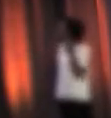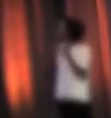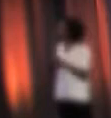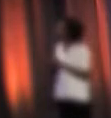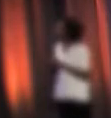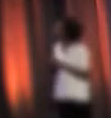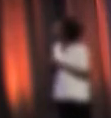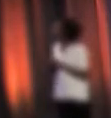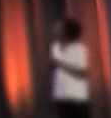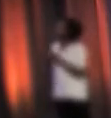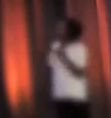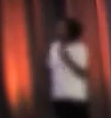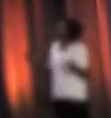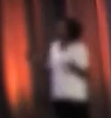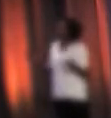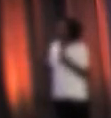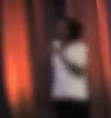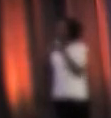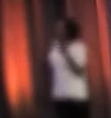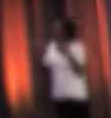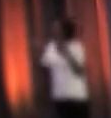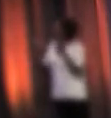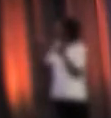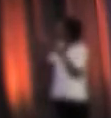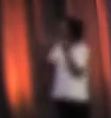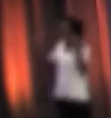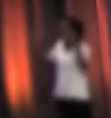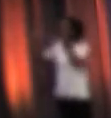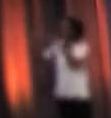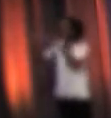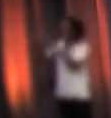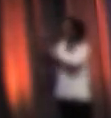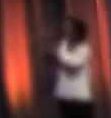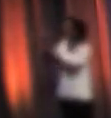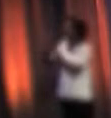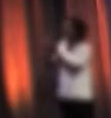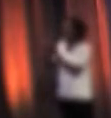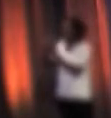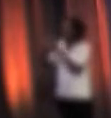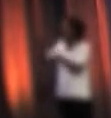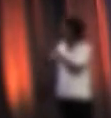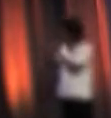Forum in 2012 with its creative exploration of a range of emergent embedded technologies.